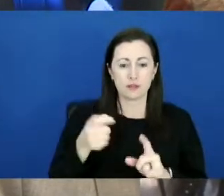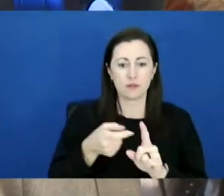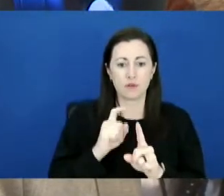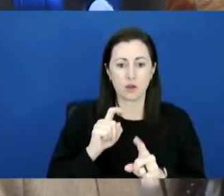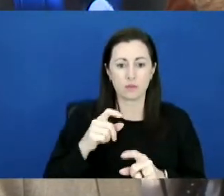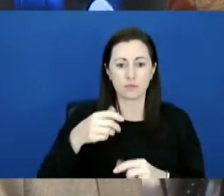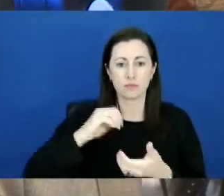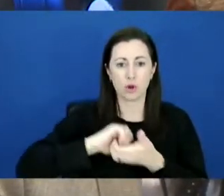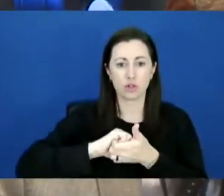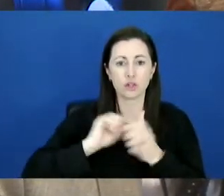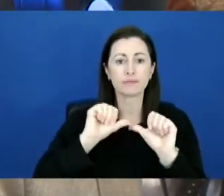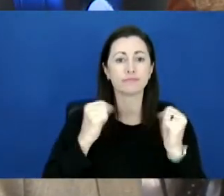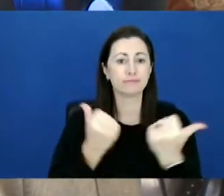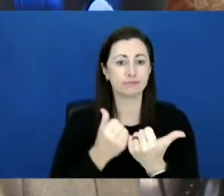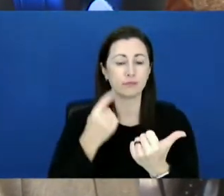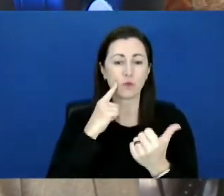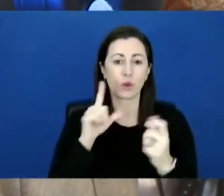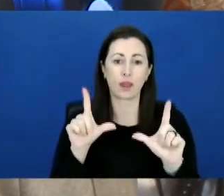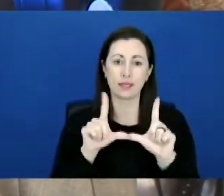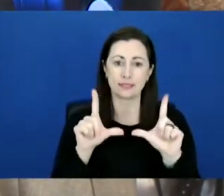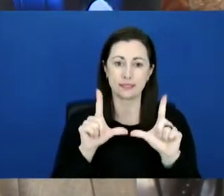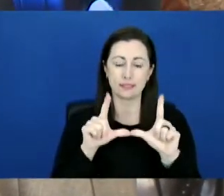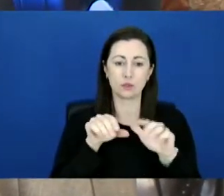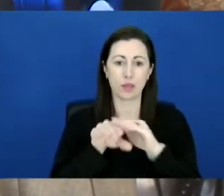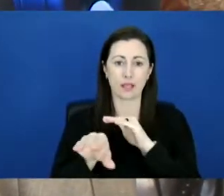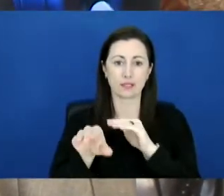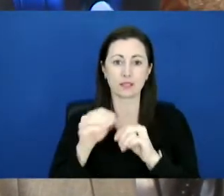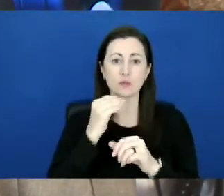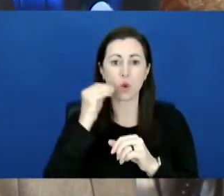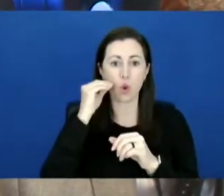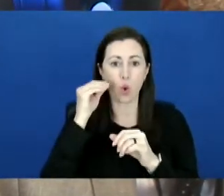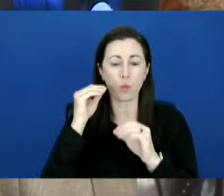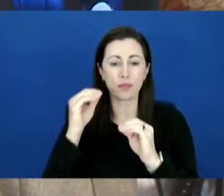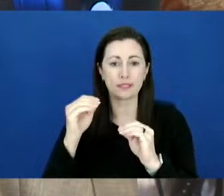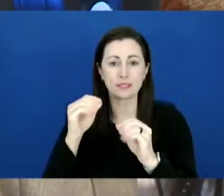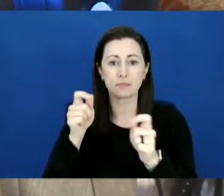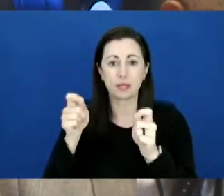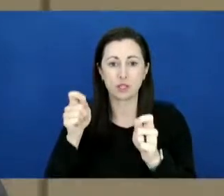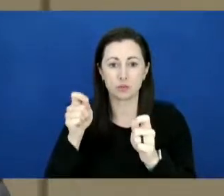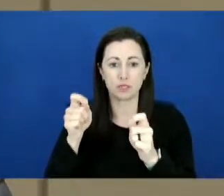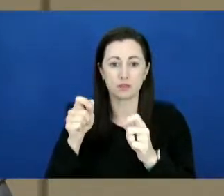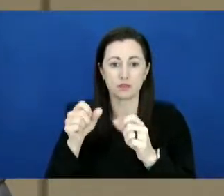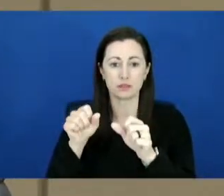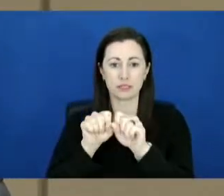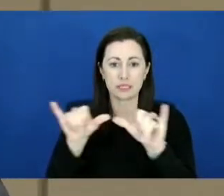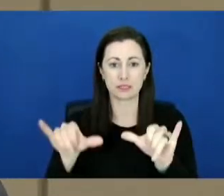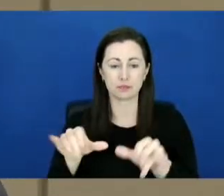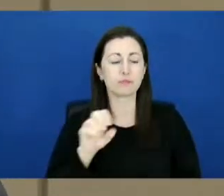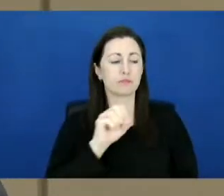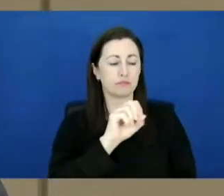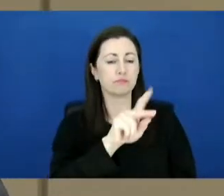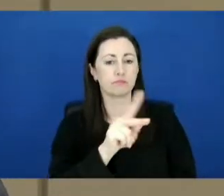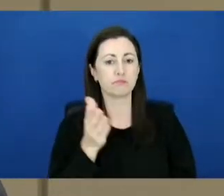THEY'RE GOING TO COLLECT USER FEES FROM PARTNER AGENCIES FOR